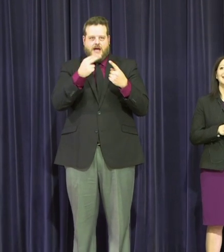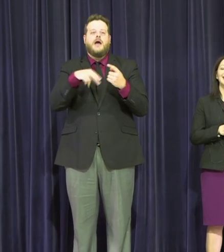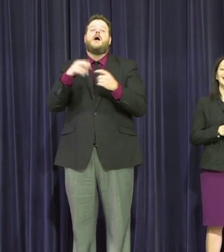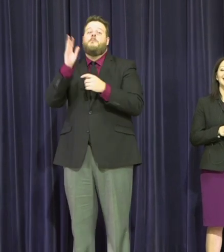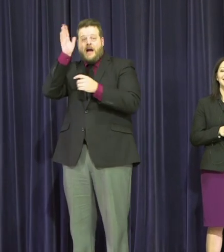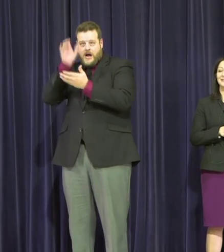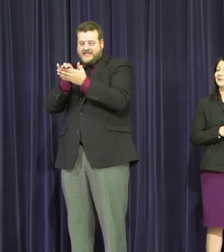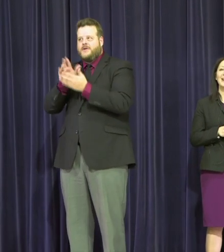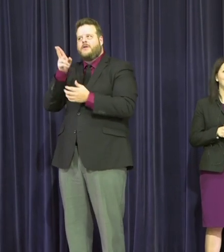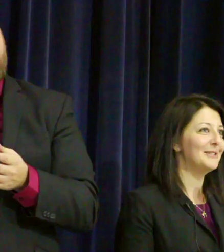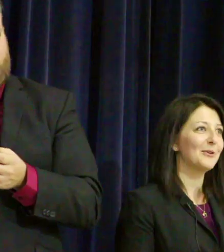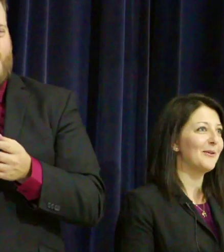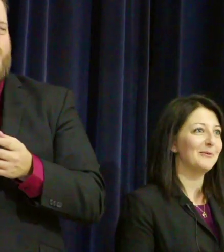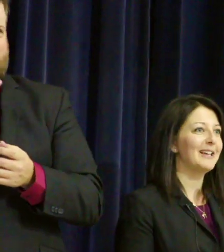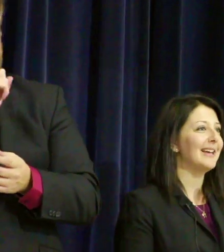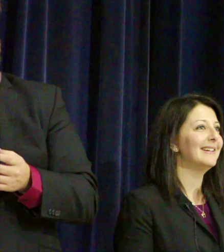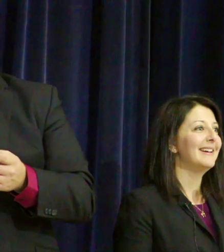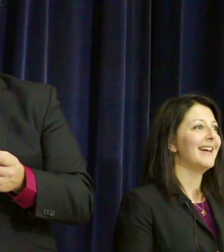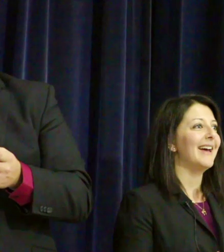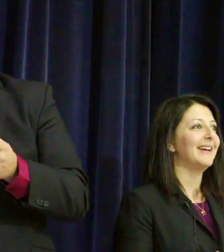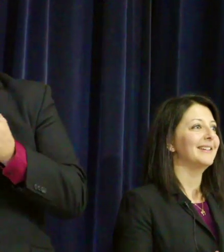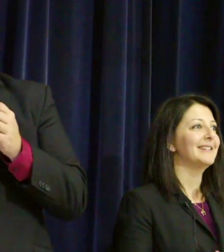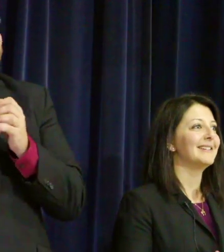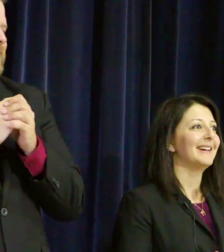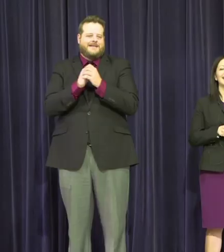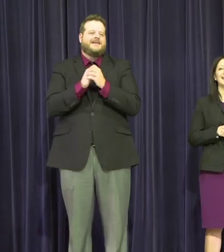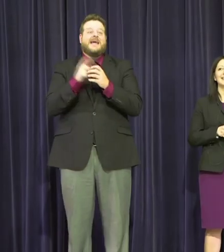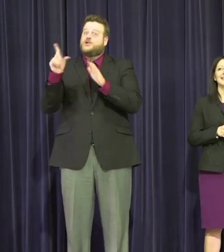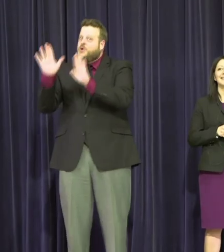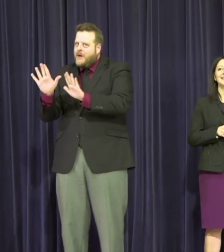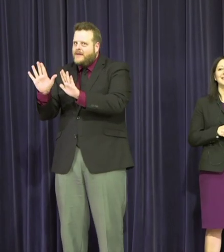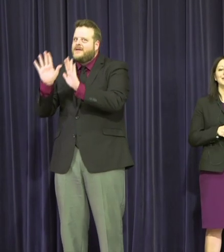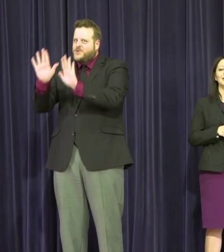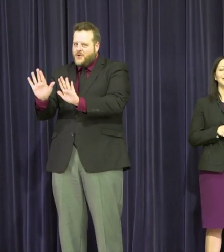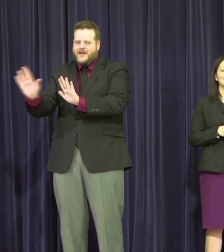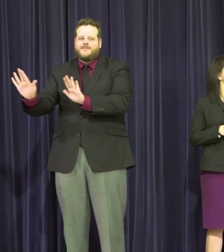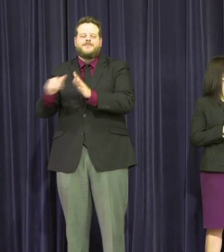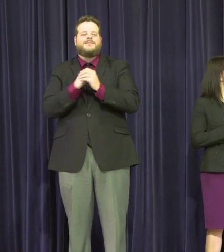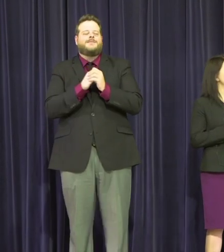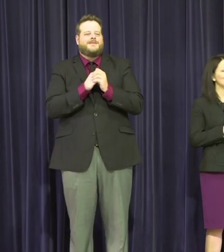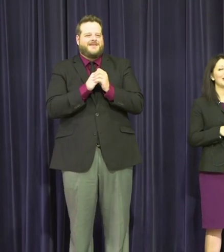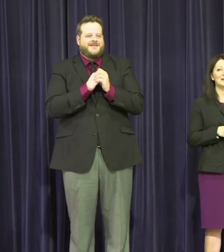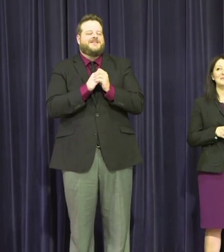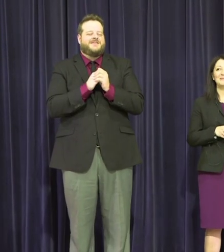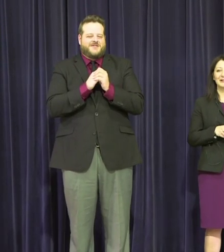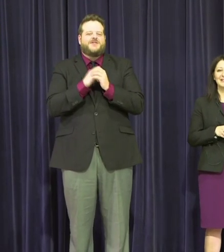He's doing great. We'll move down in mid March.